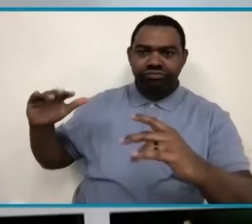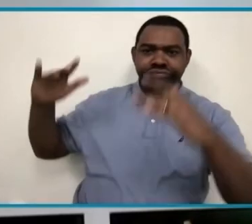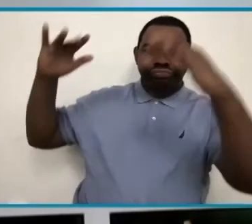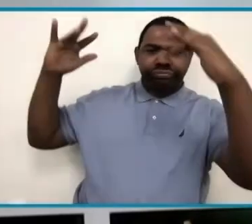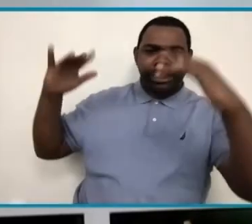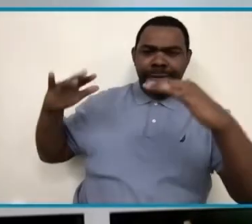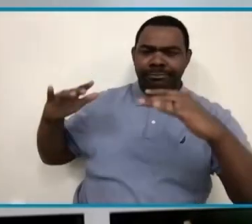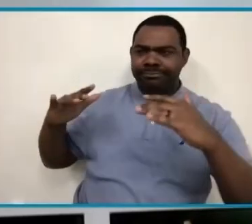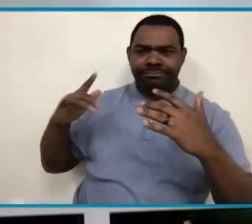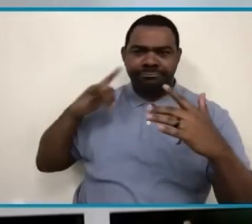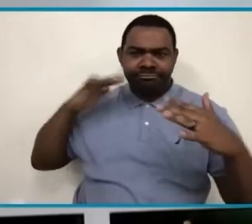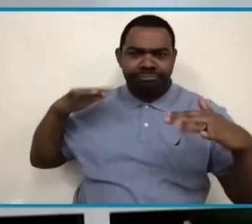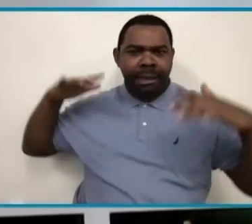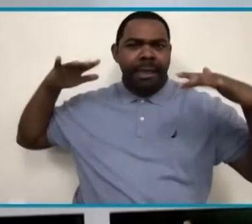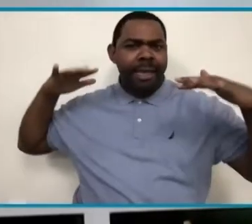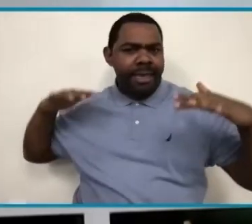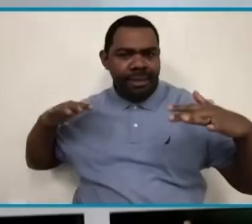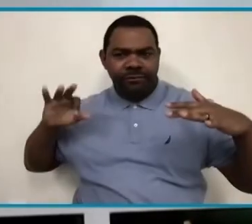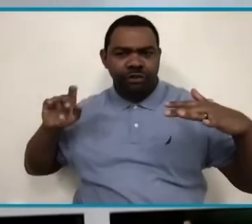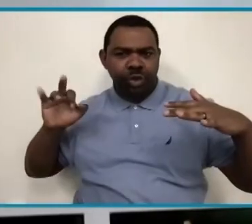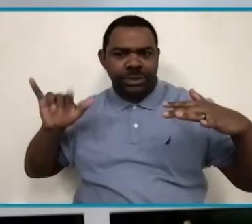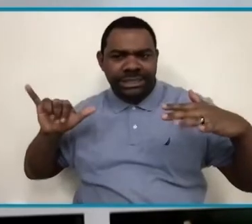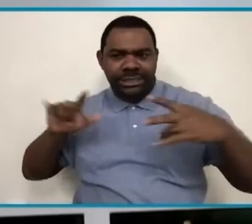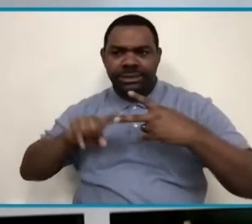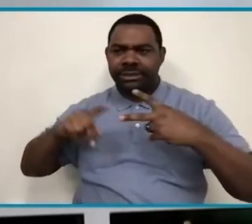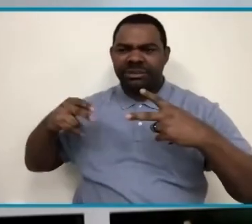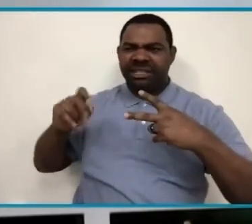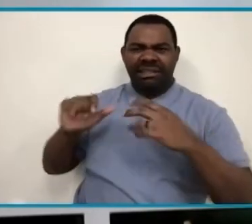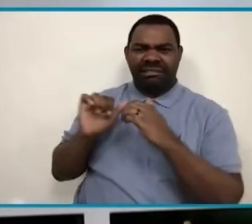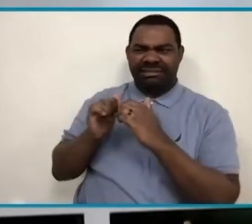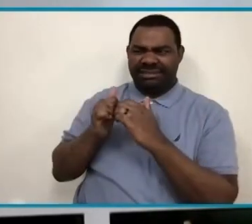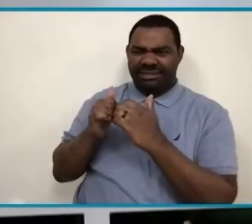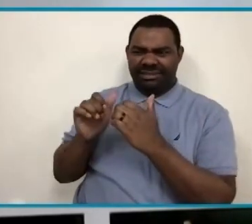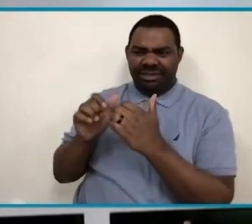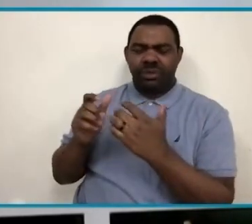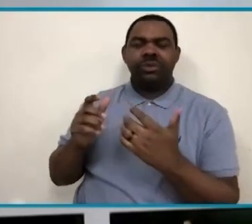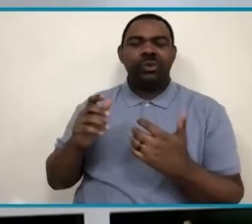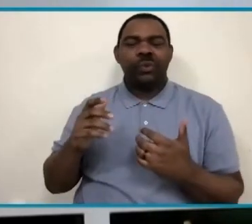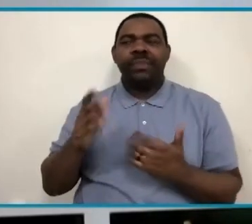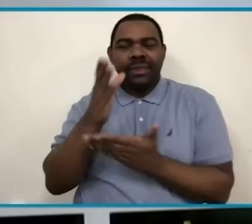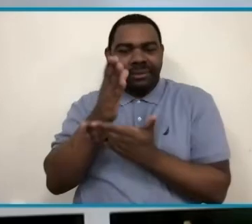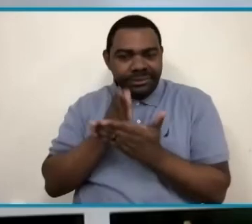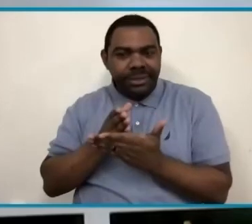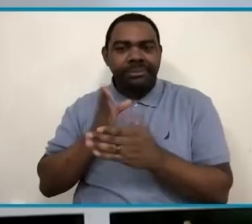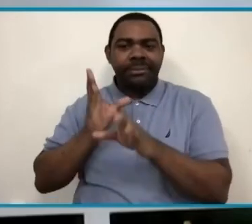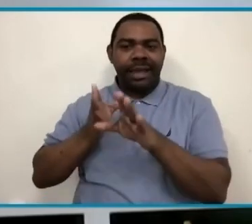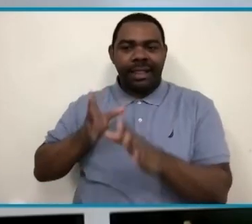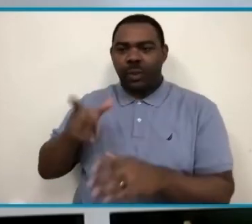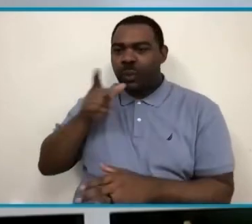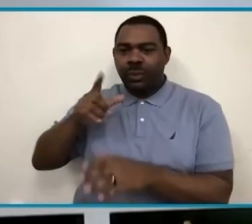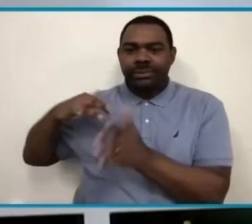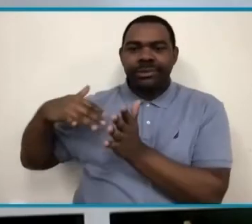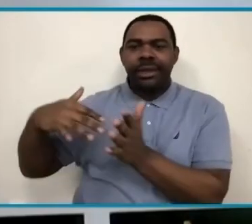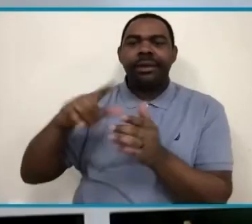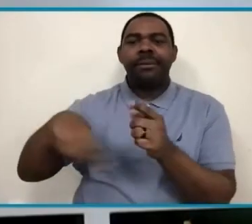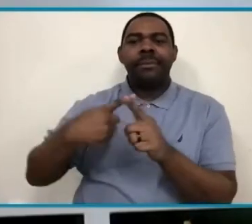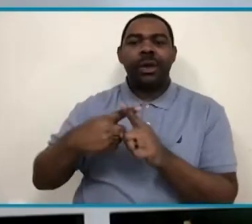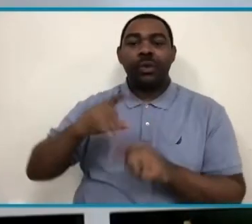by neuro, sorry, by music psychologists around music perception, its effect on contributing